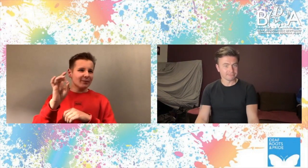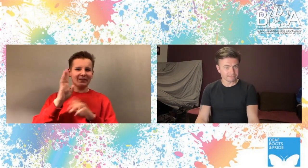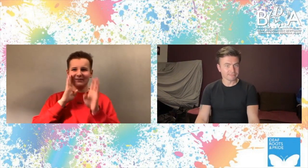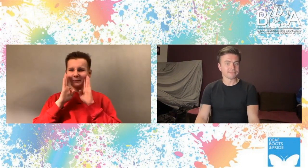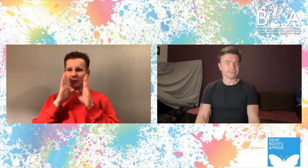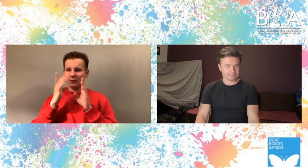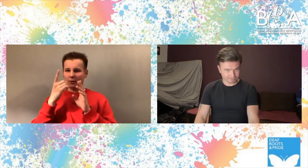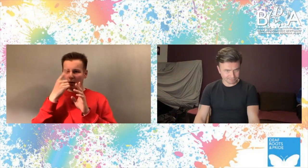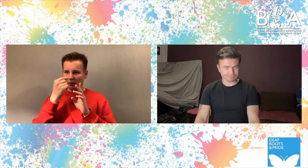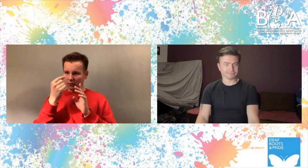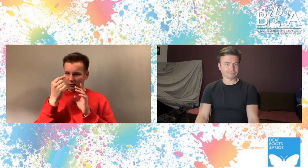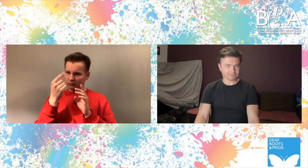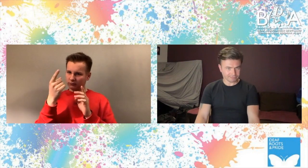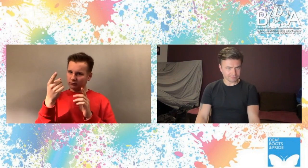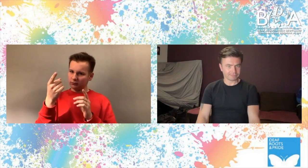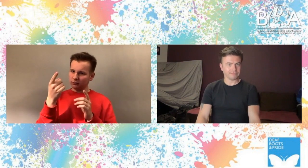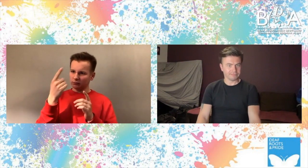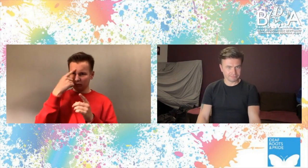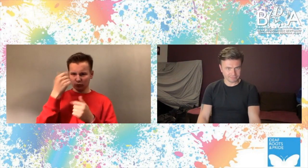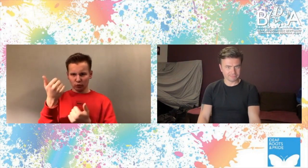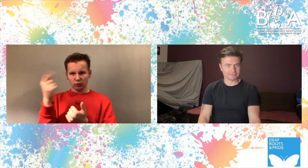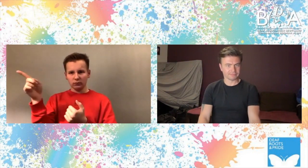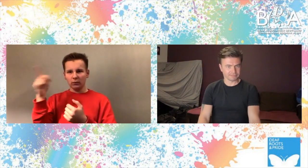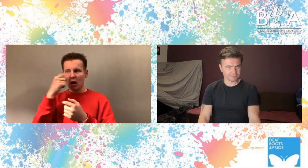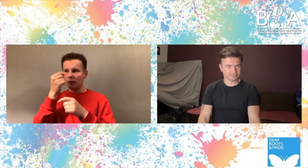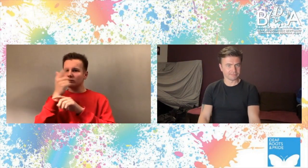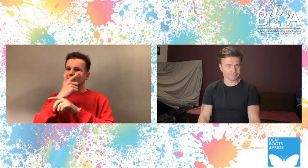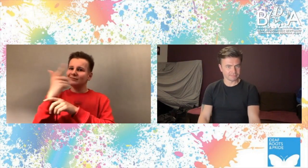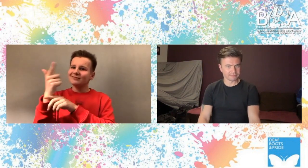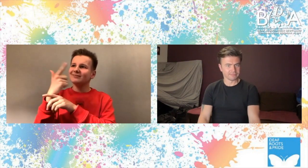together via Facebook or something and maybe capture some images and